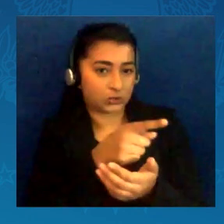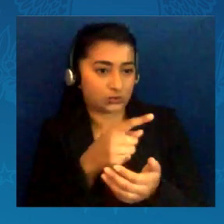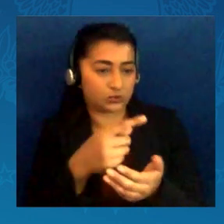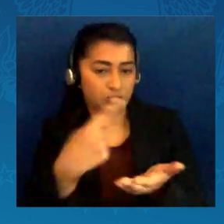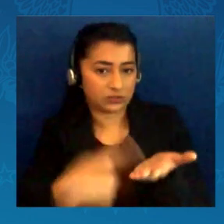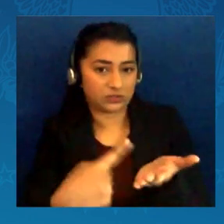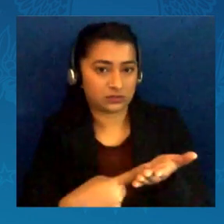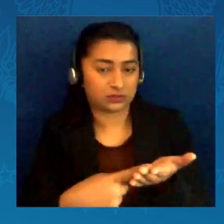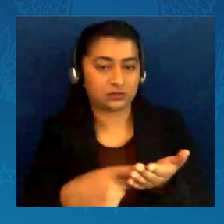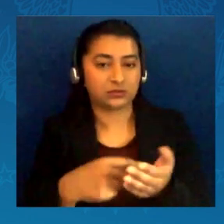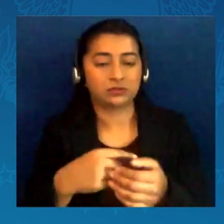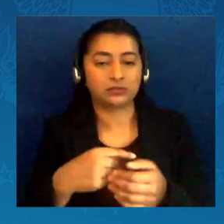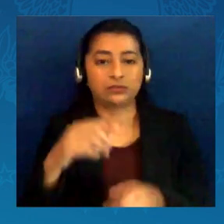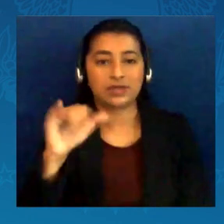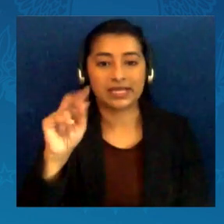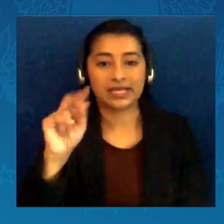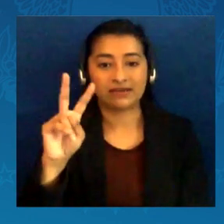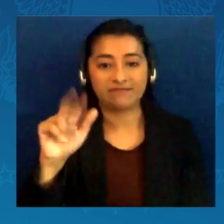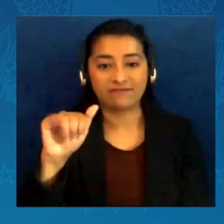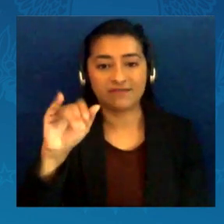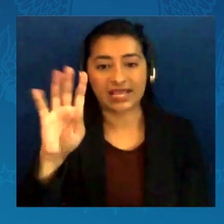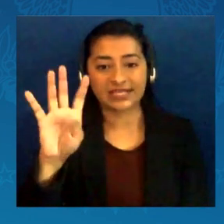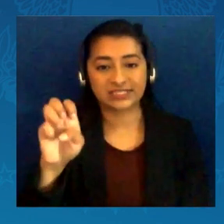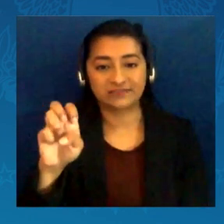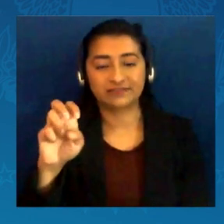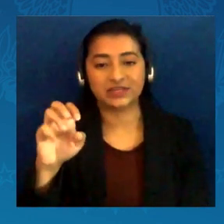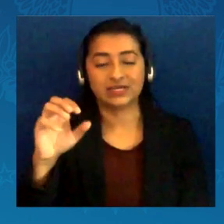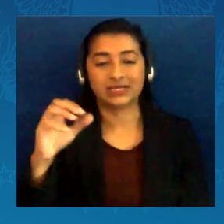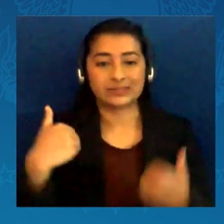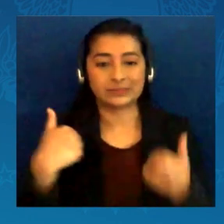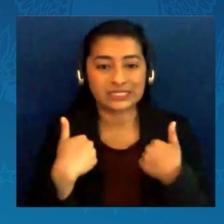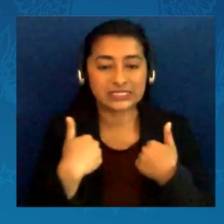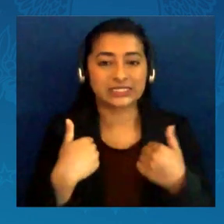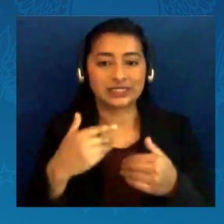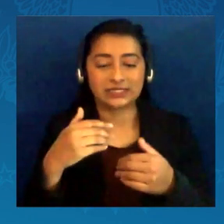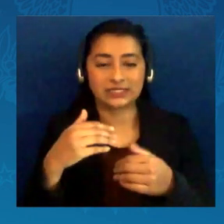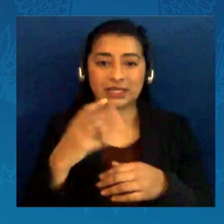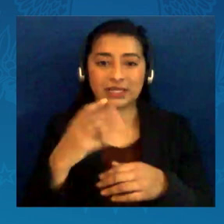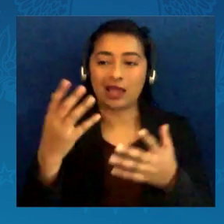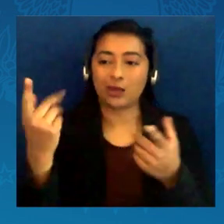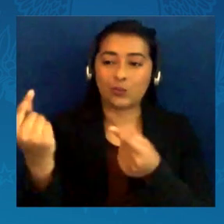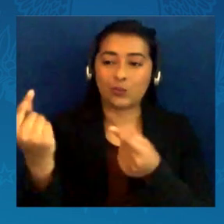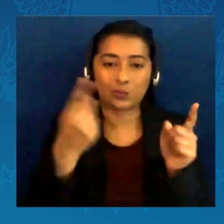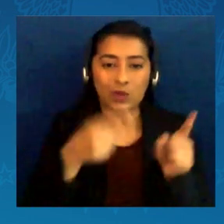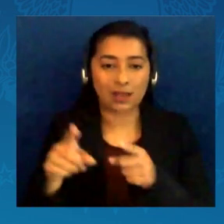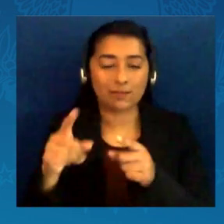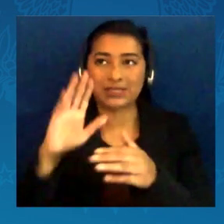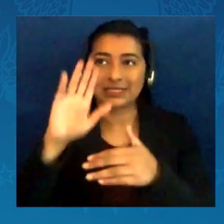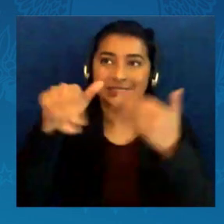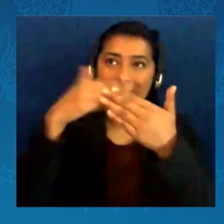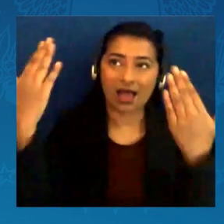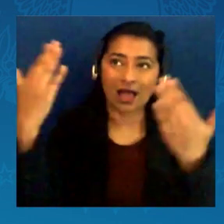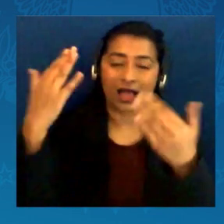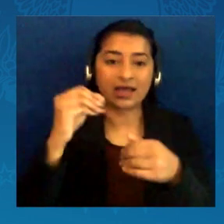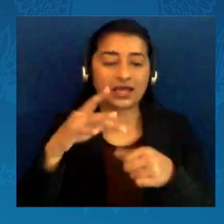including what needs to be done around what we're doing in the sky and the environment that has a direct impact on the water. So you just made me think of that.